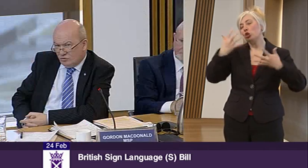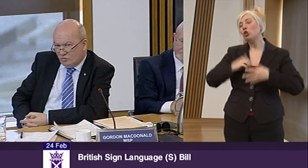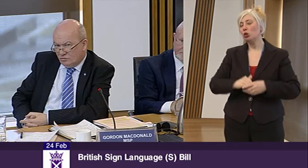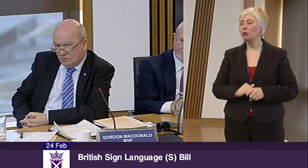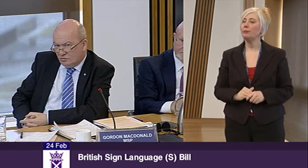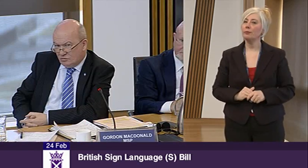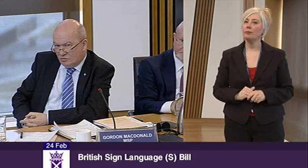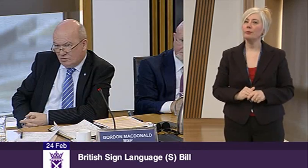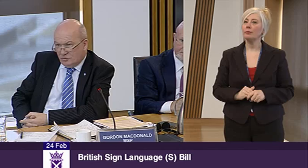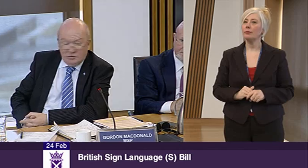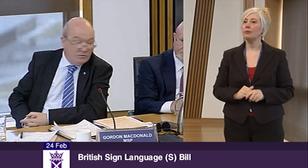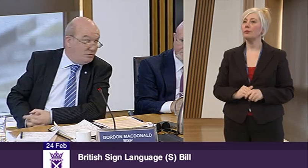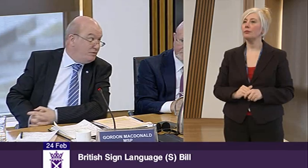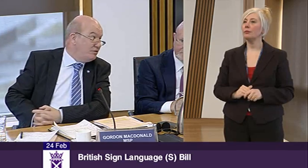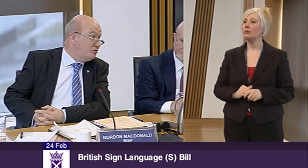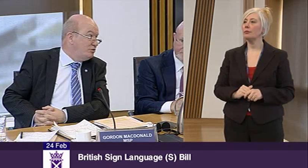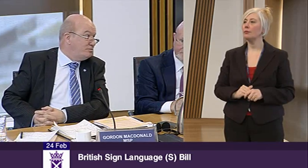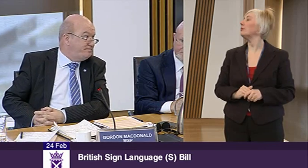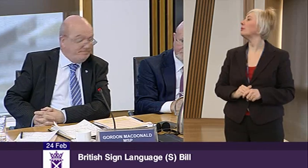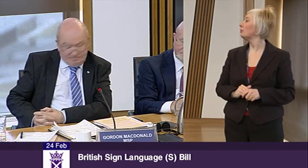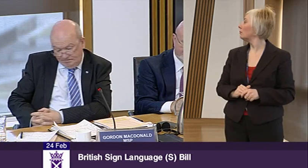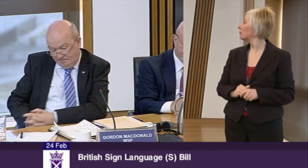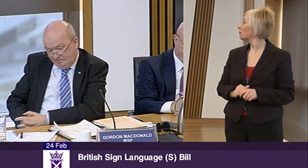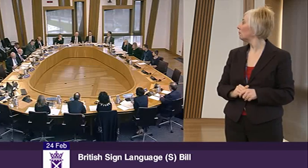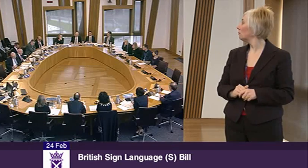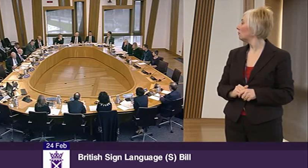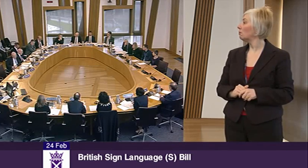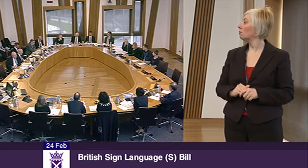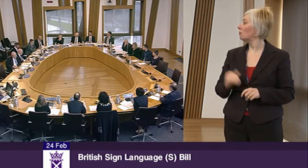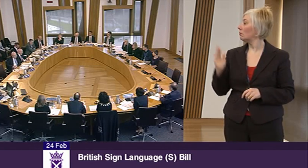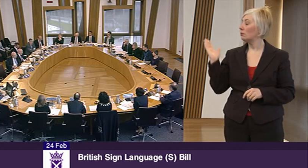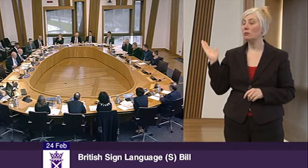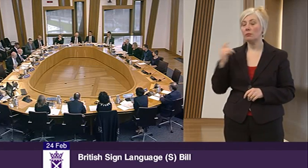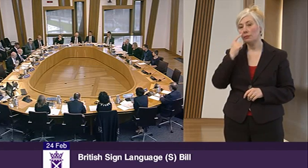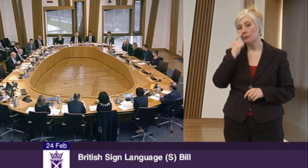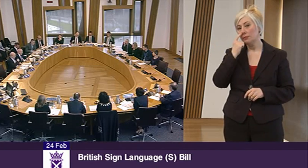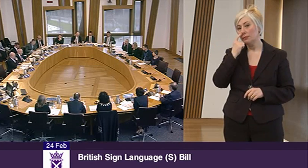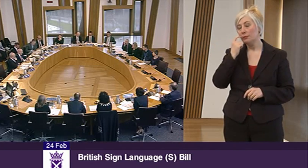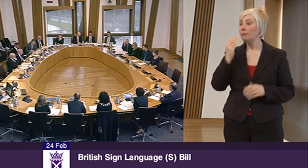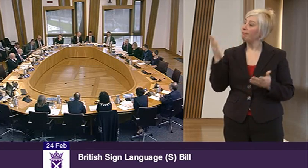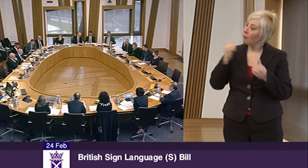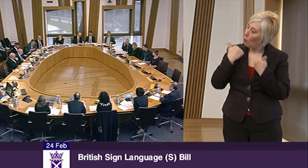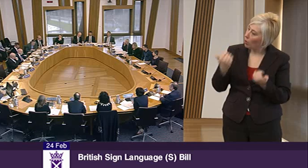George Adam: I will ask a similar question to the one that I asked the previous panel.